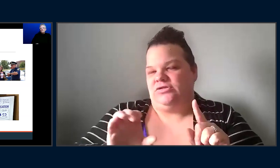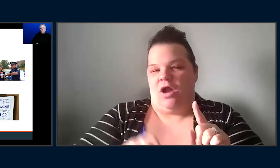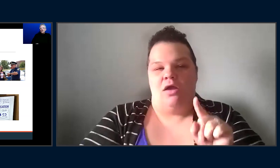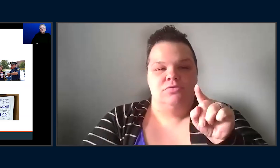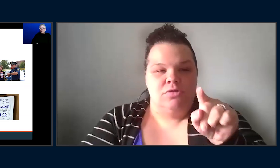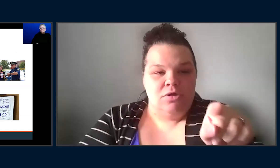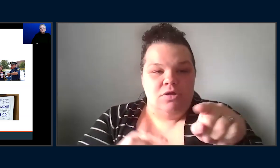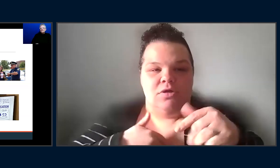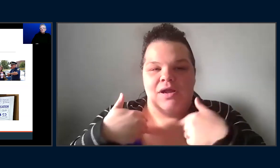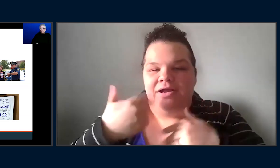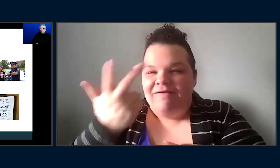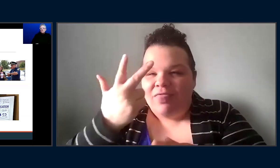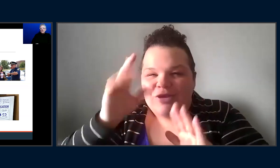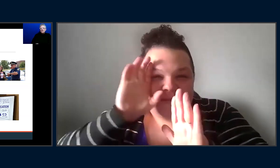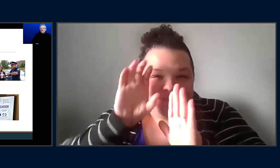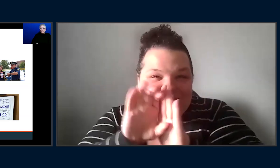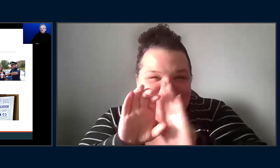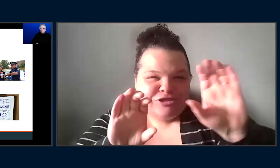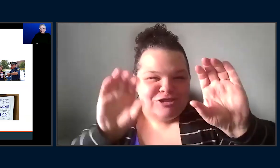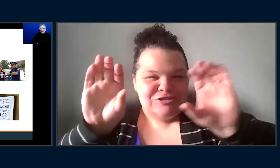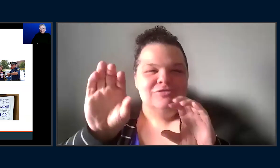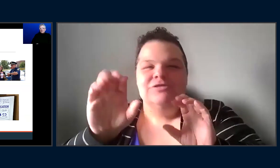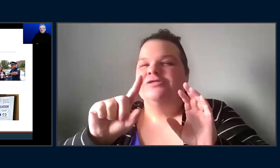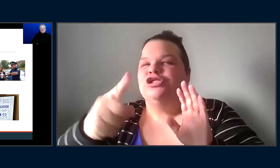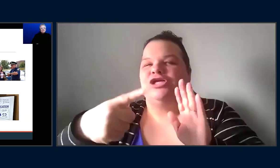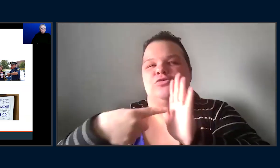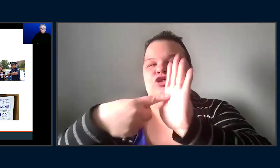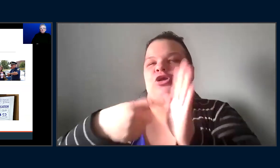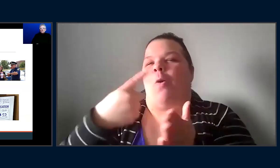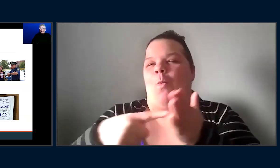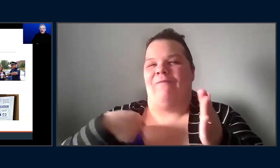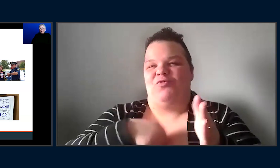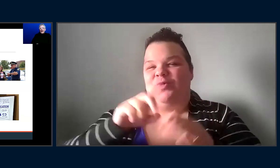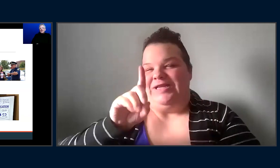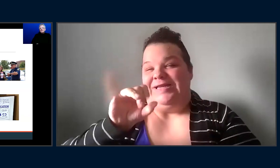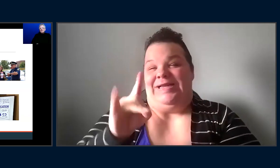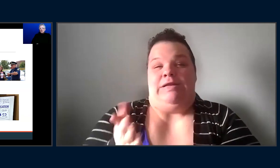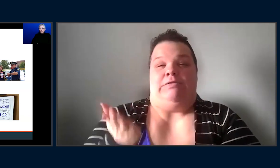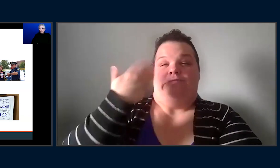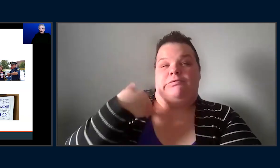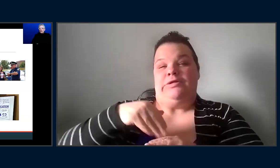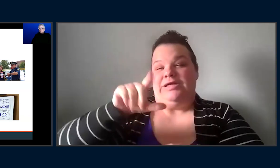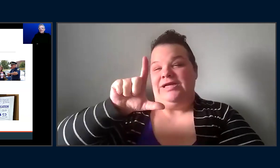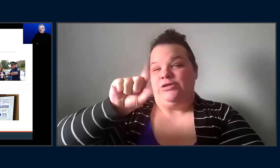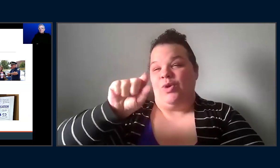brief synopsis of what the DODDBHH does. You can see the three pictures there, and it just shows